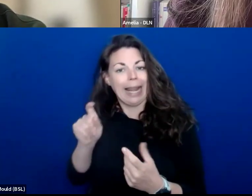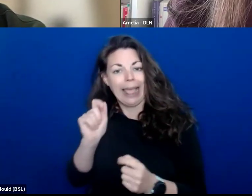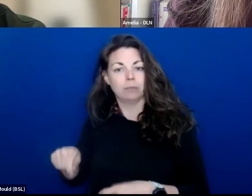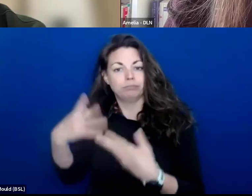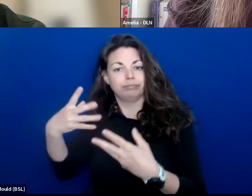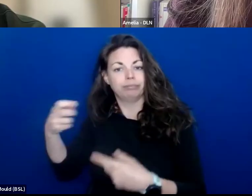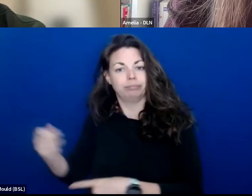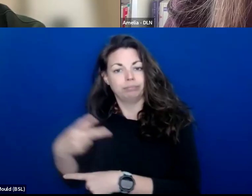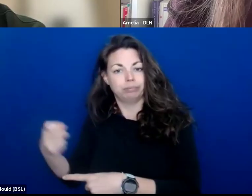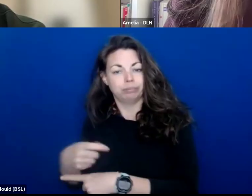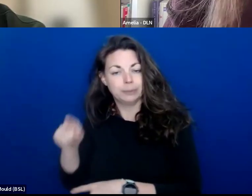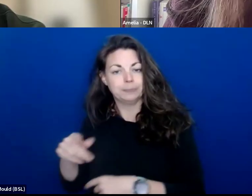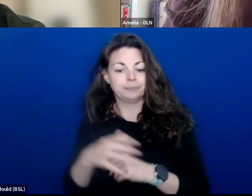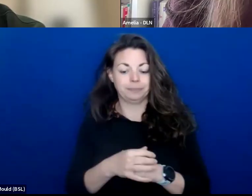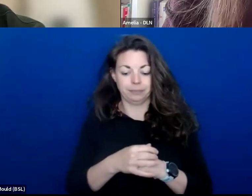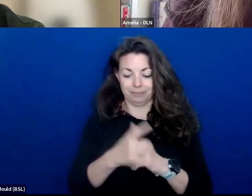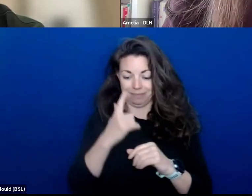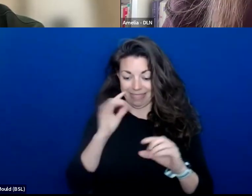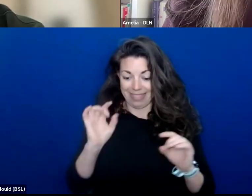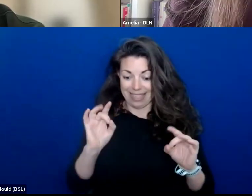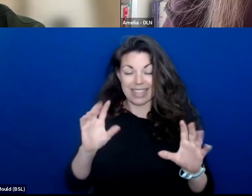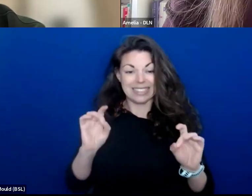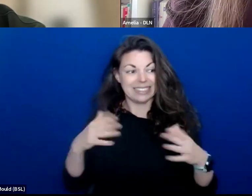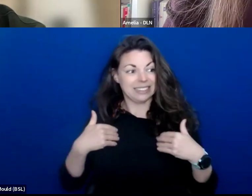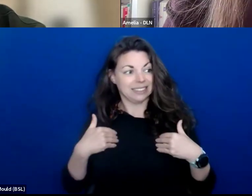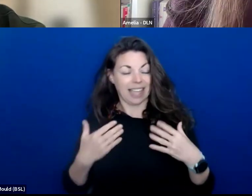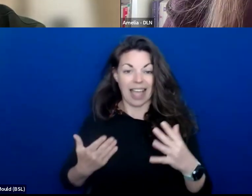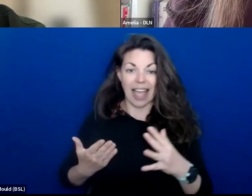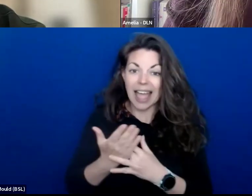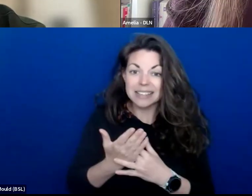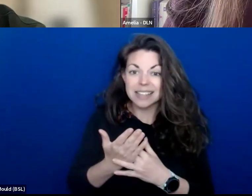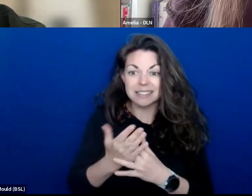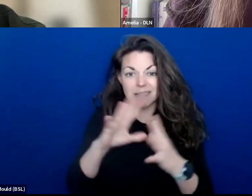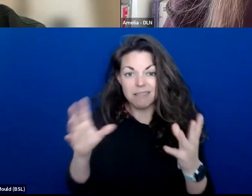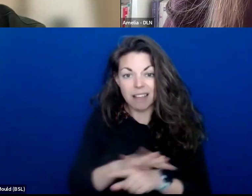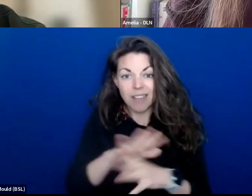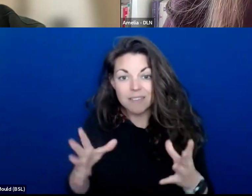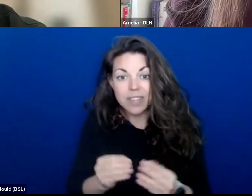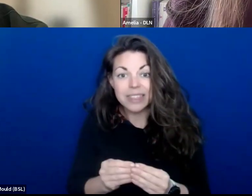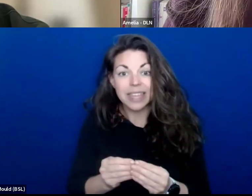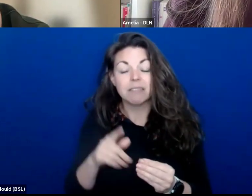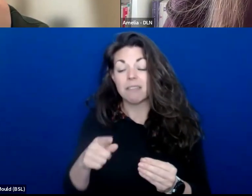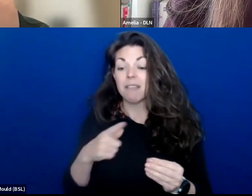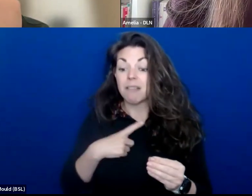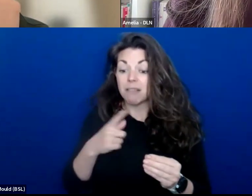I believe that's it for me in terms of kind of the accessibility. Just that, again, in the chat I've put my email. You're welcome to contact me